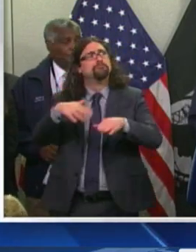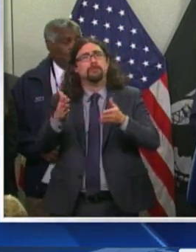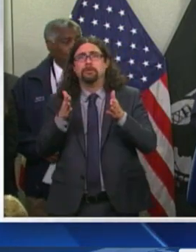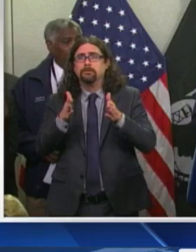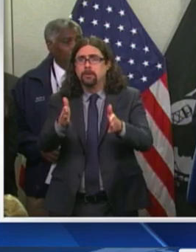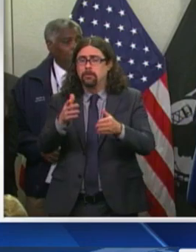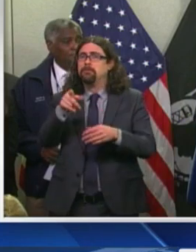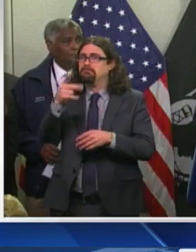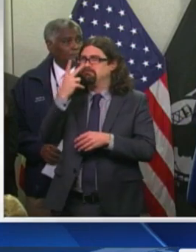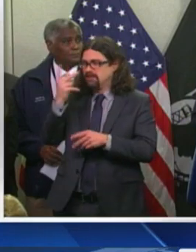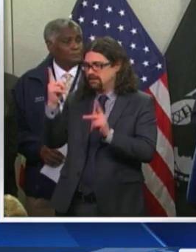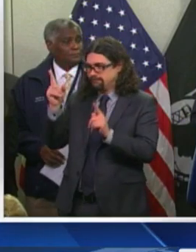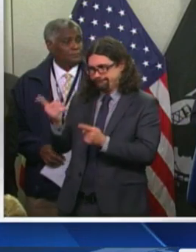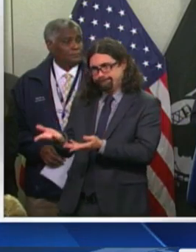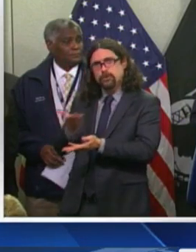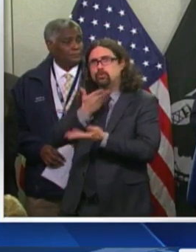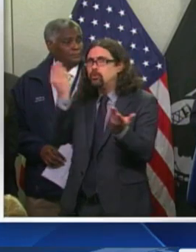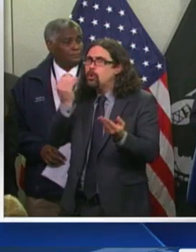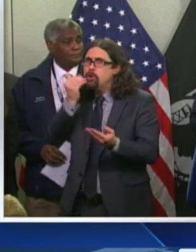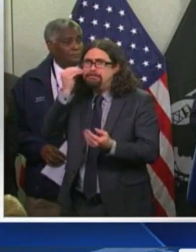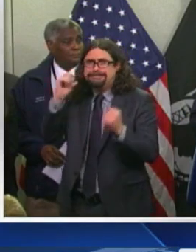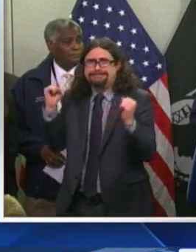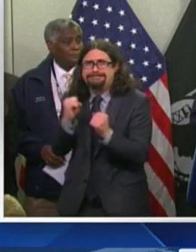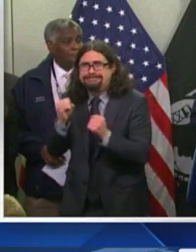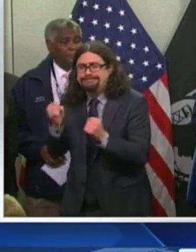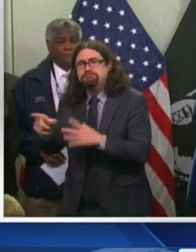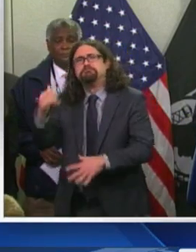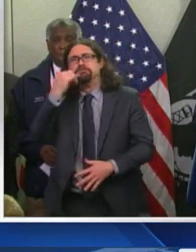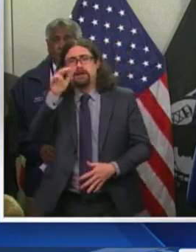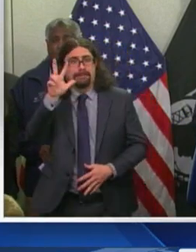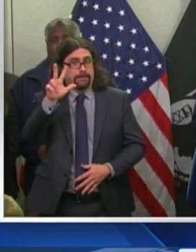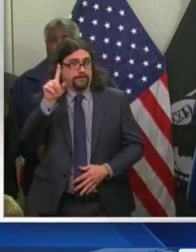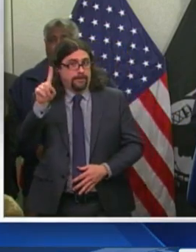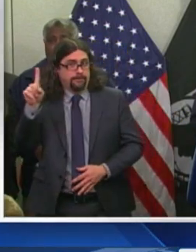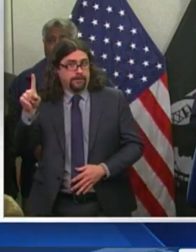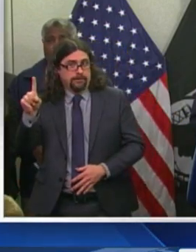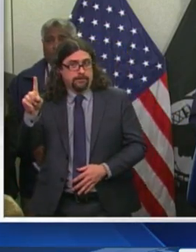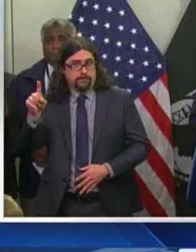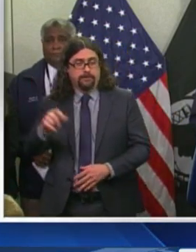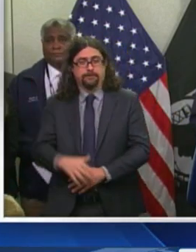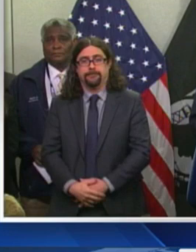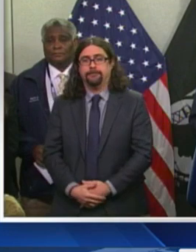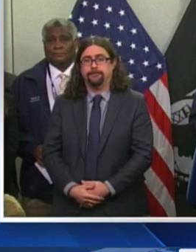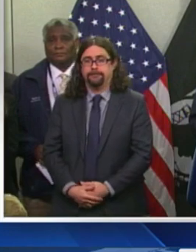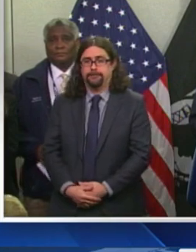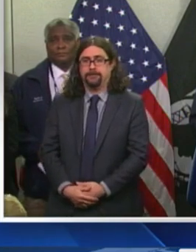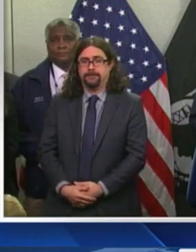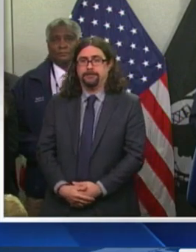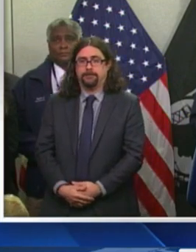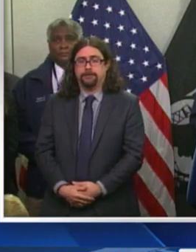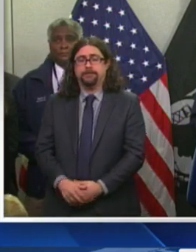IMMEDIATELY SO WE CAN DO SOMETHING ABOUT IT. OUR DEPARTMENT FOR THE AGING IS OUT GETTING MEALS TO HOMEBOUND